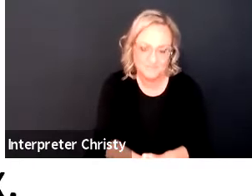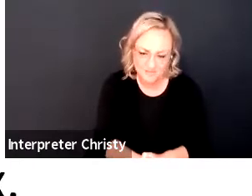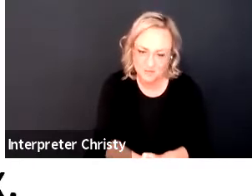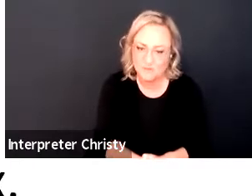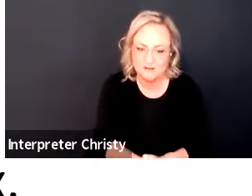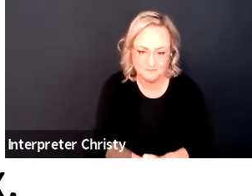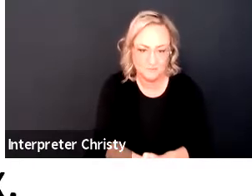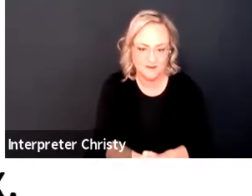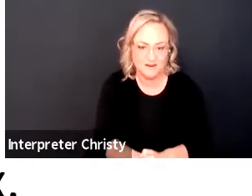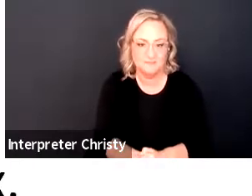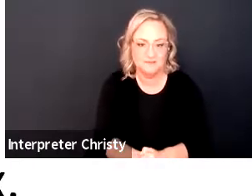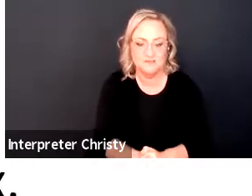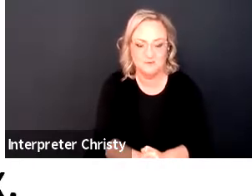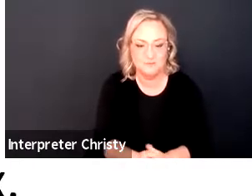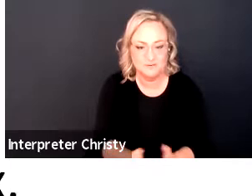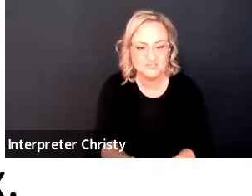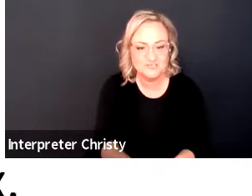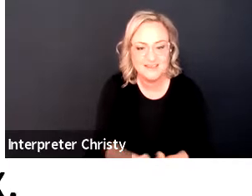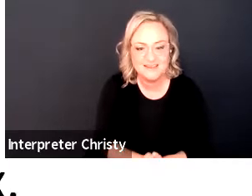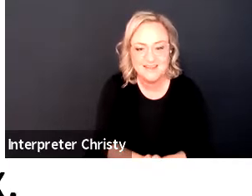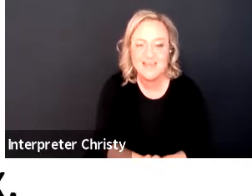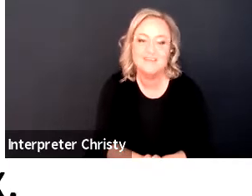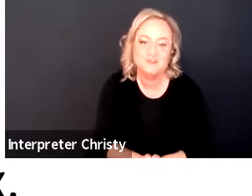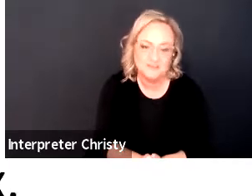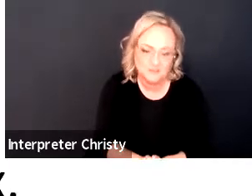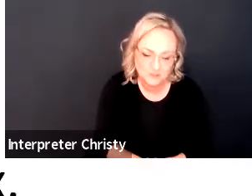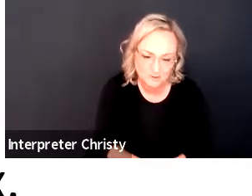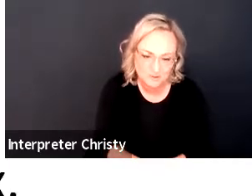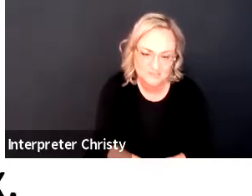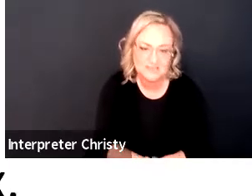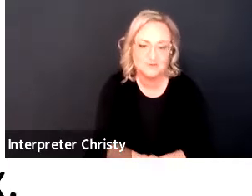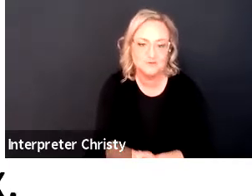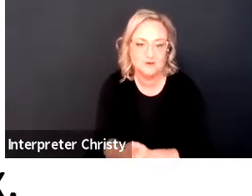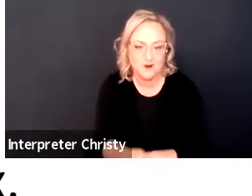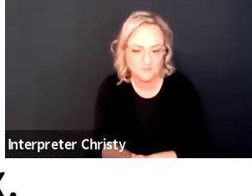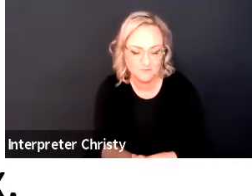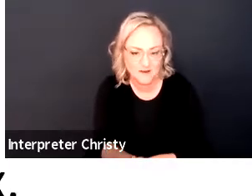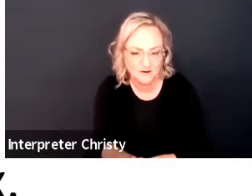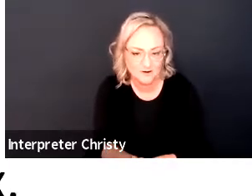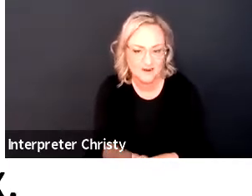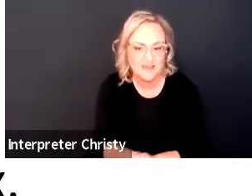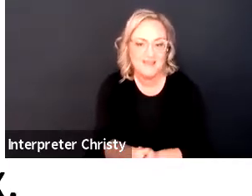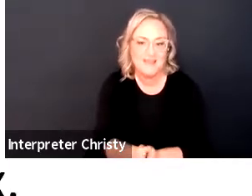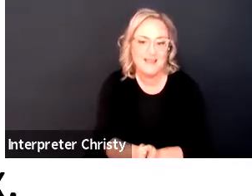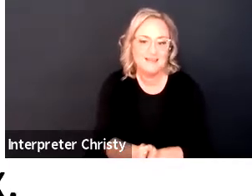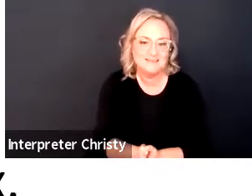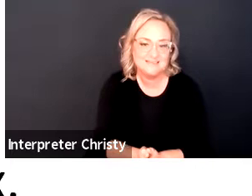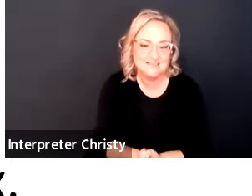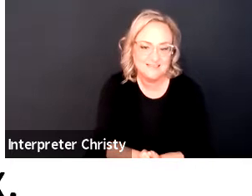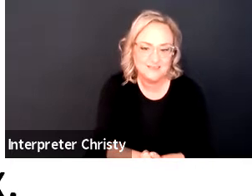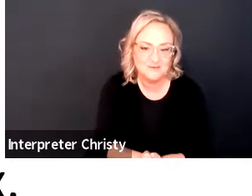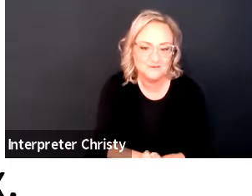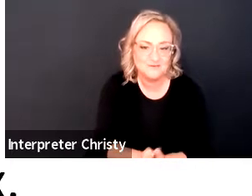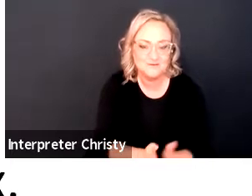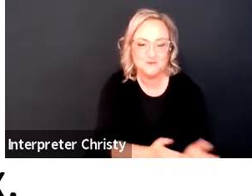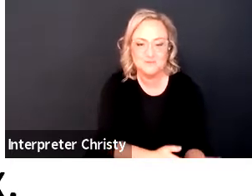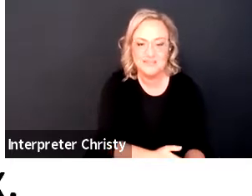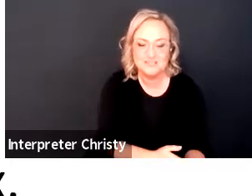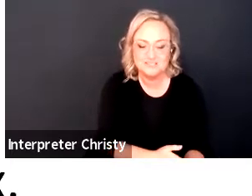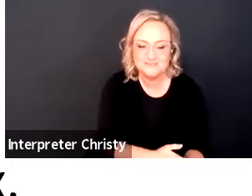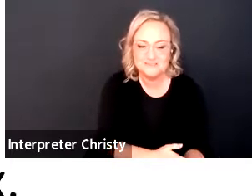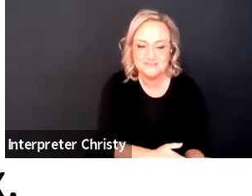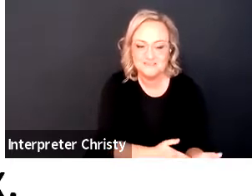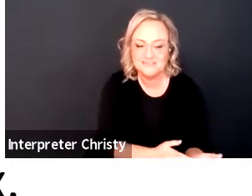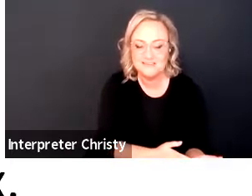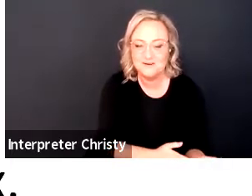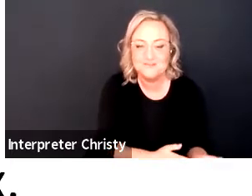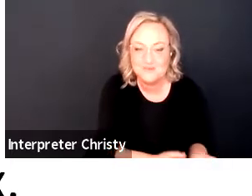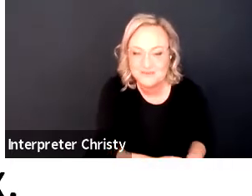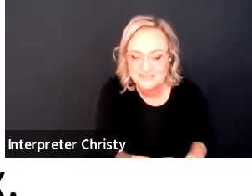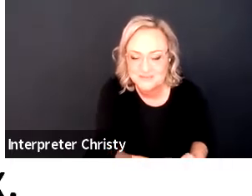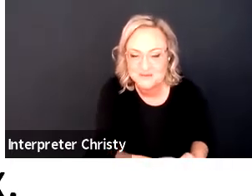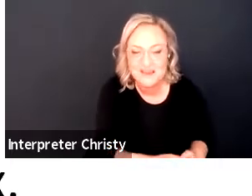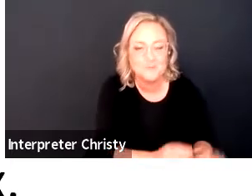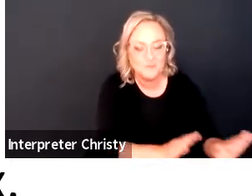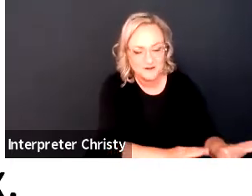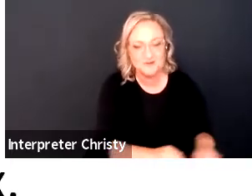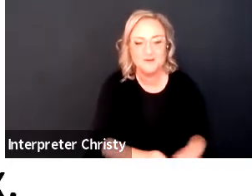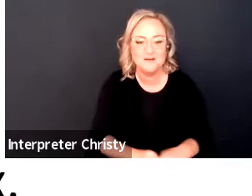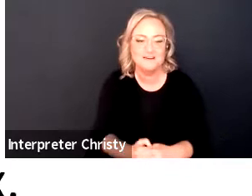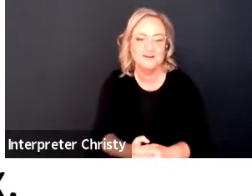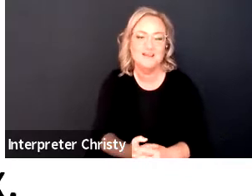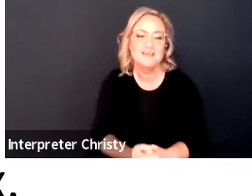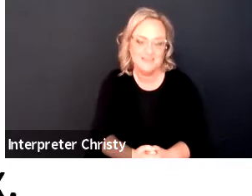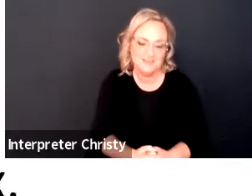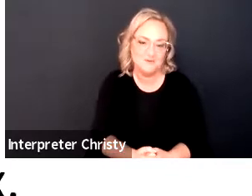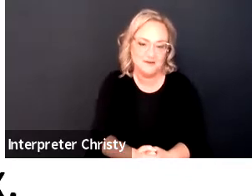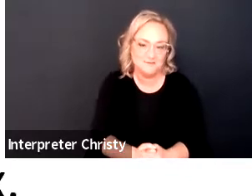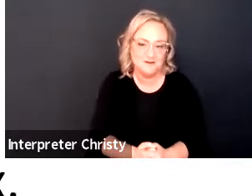Interpreter Christy : Thank you everyone, I really do appreciate it, thank you to the interpreters, thank you to the cart provider and thank you to the communications facilitator, even though we didn't see you on camera we know you're out there Thank you everyone.